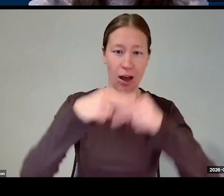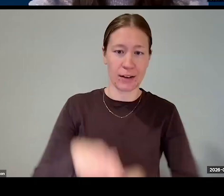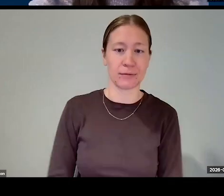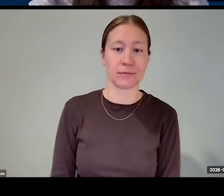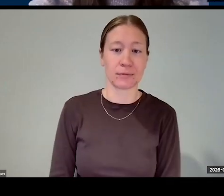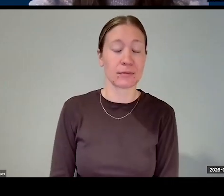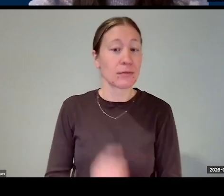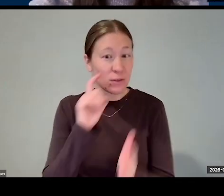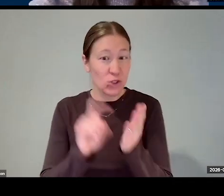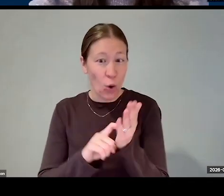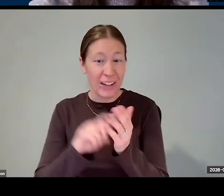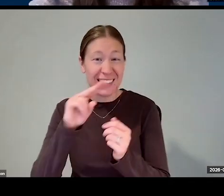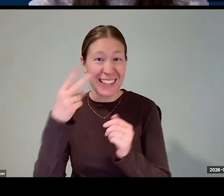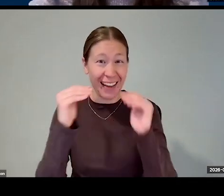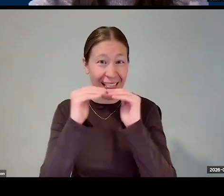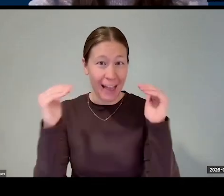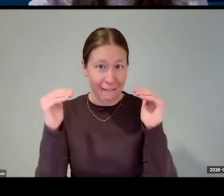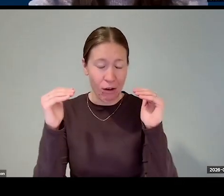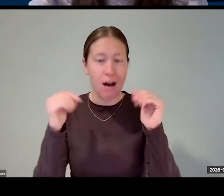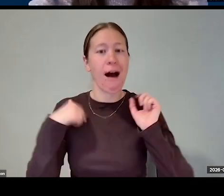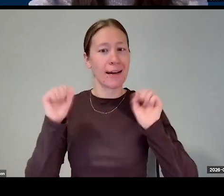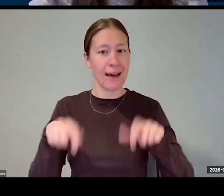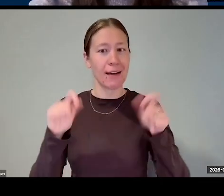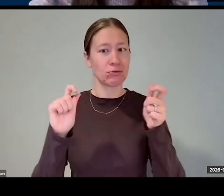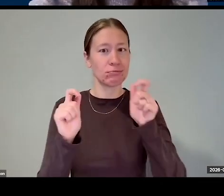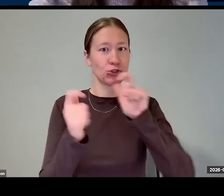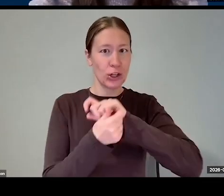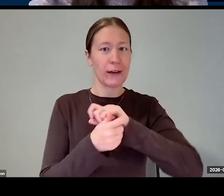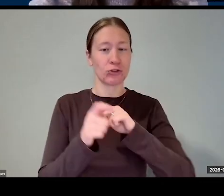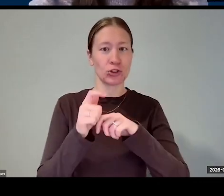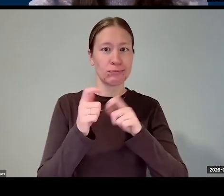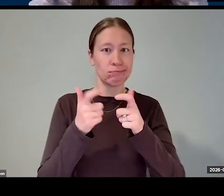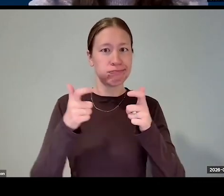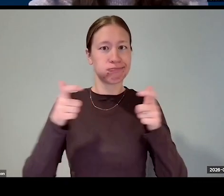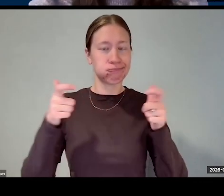I can up the text size for what my second level sub-bullets look like.